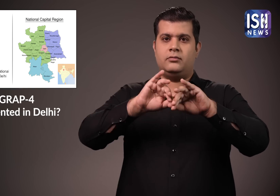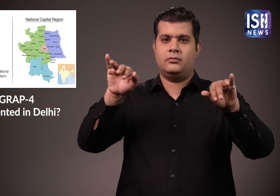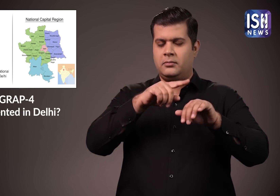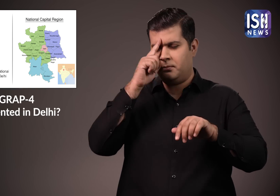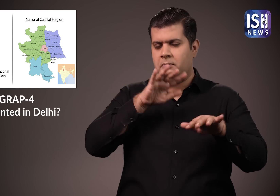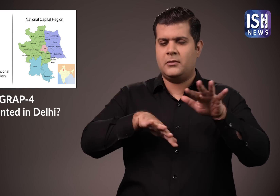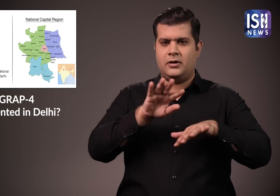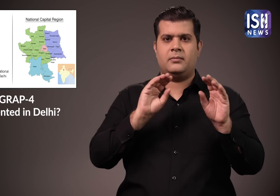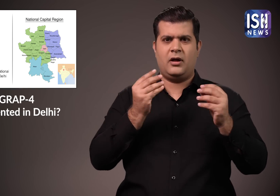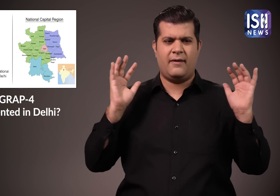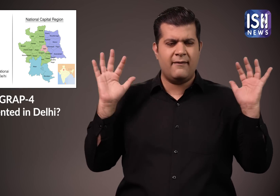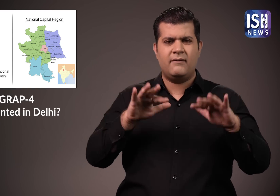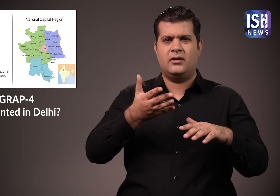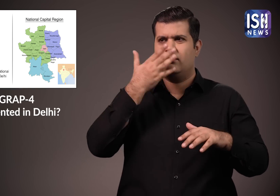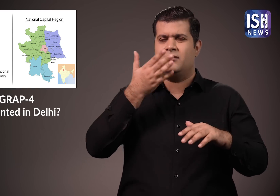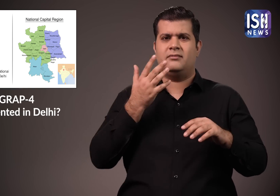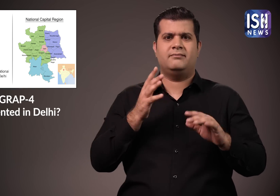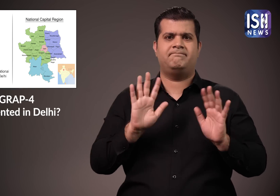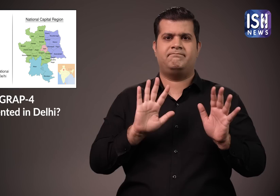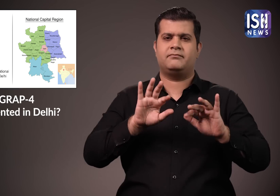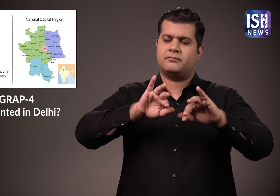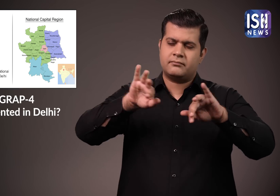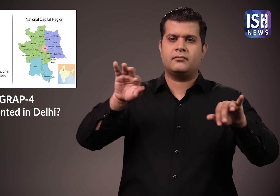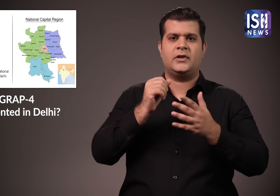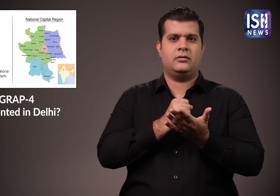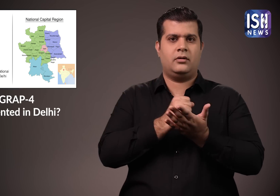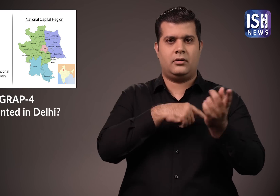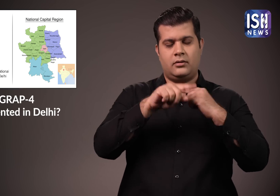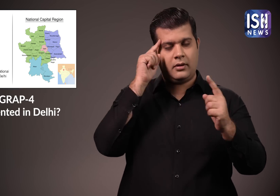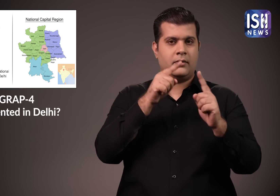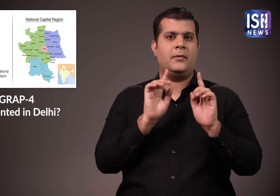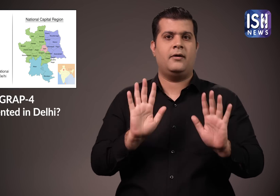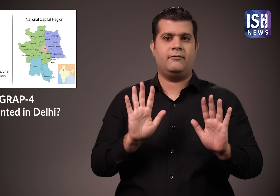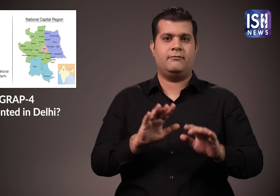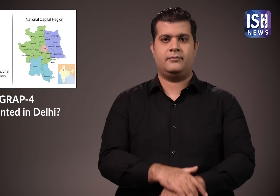They are planning to divide the staff instead of asking everyone to come to office.